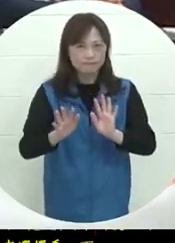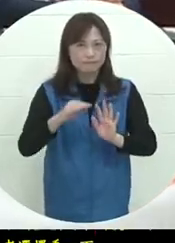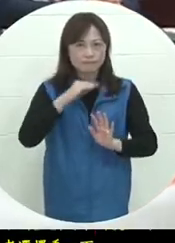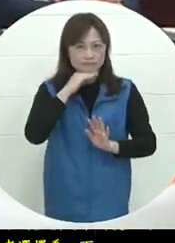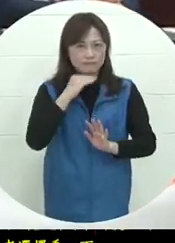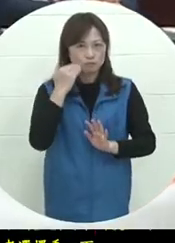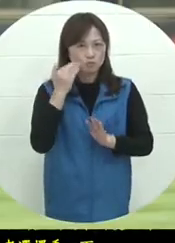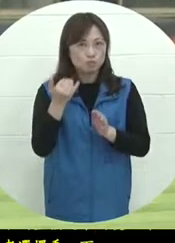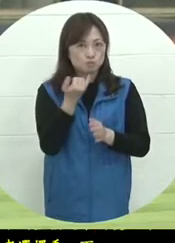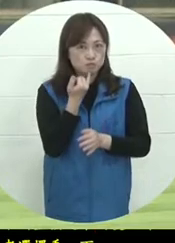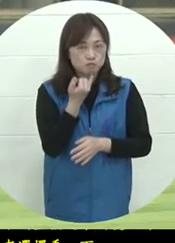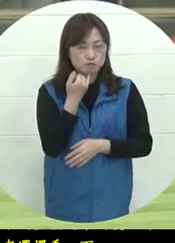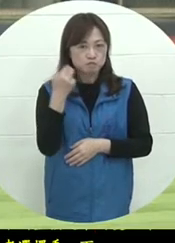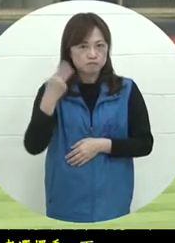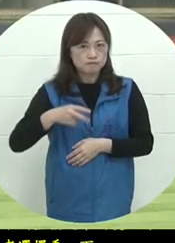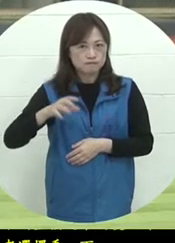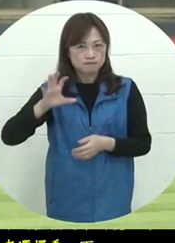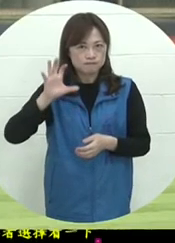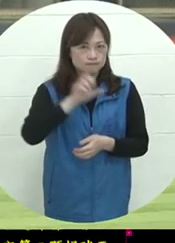when necessary to make an effective attack.